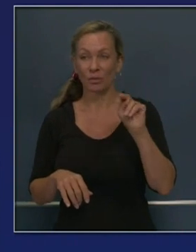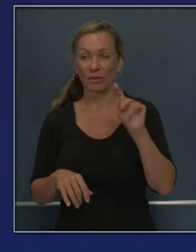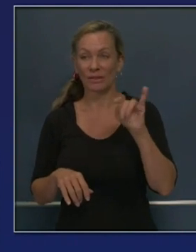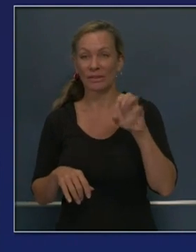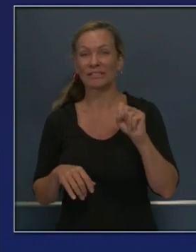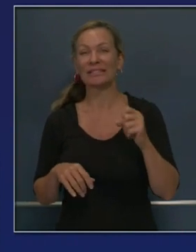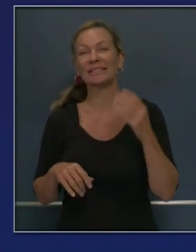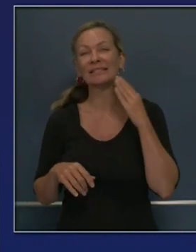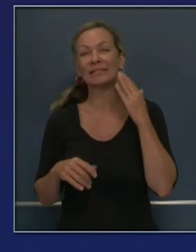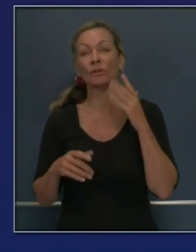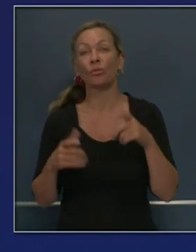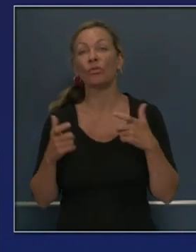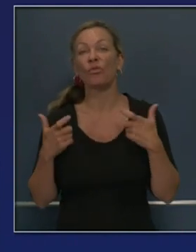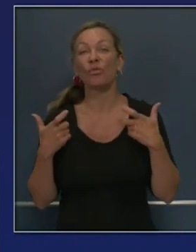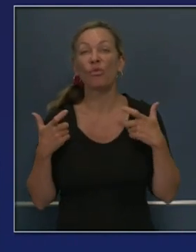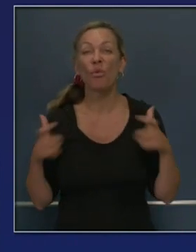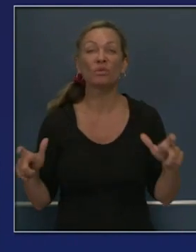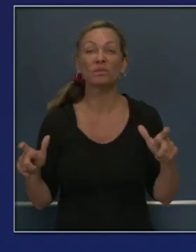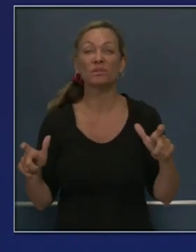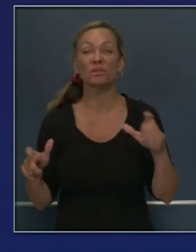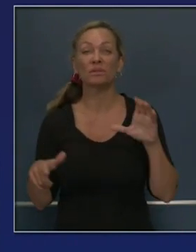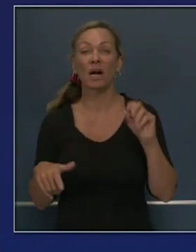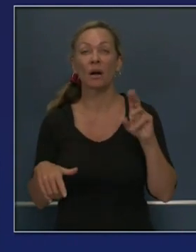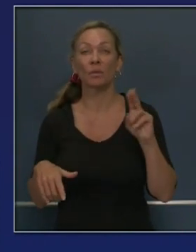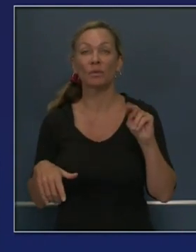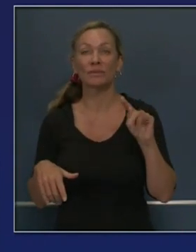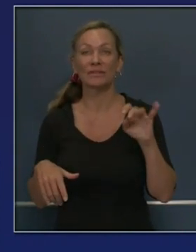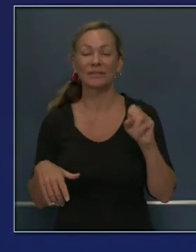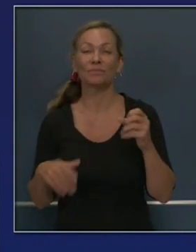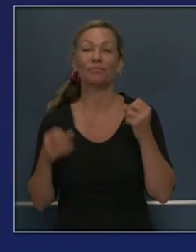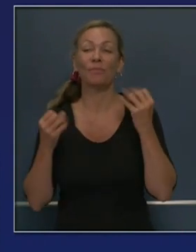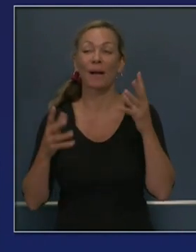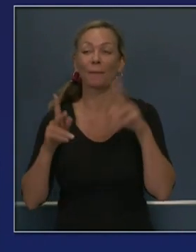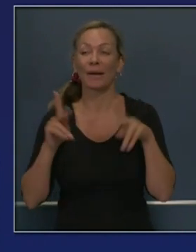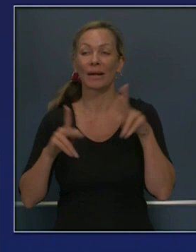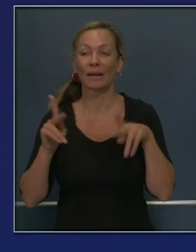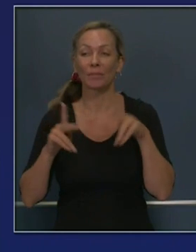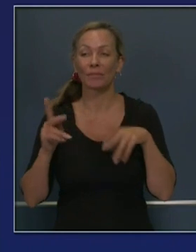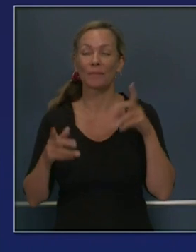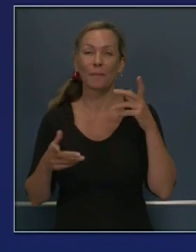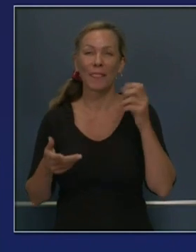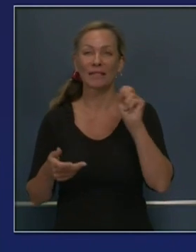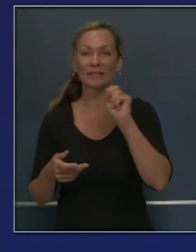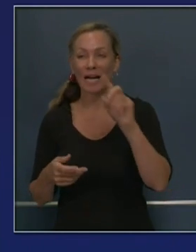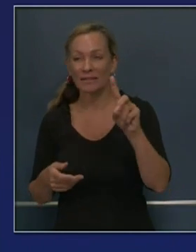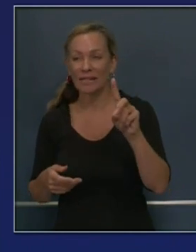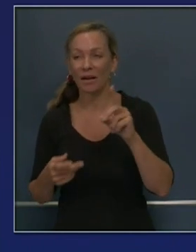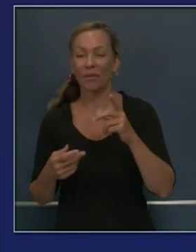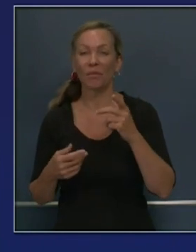BACK. WE STILL SEE ON THE LIST SOME